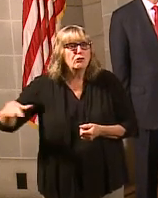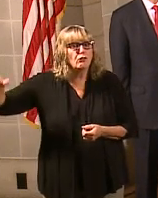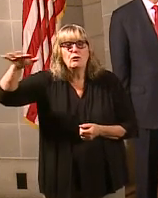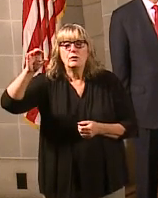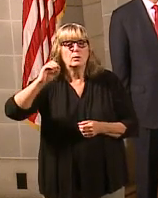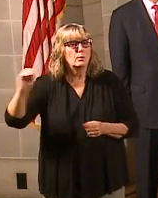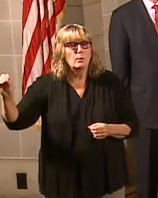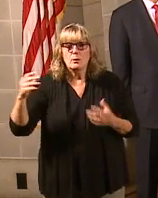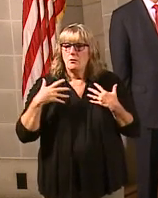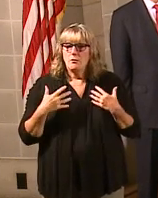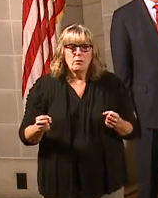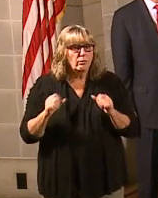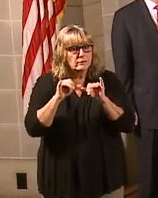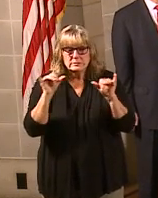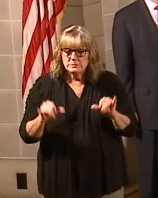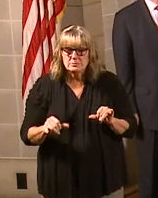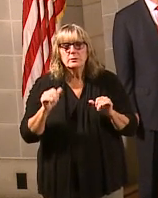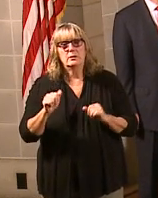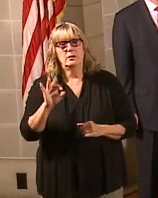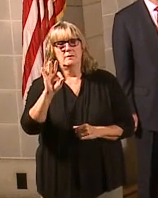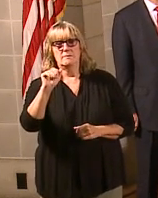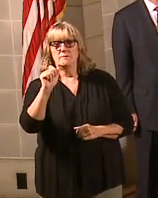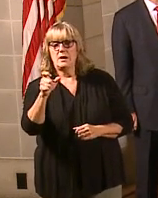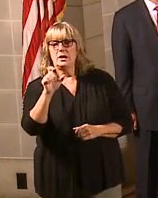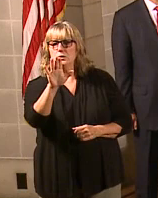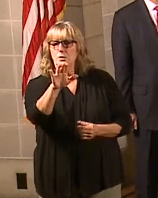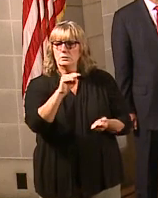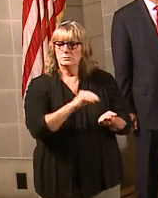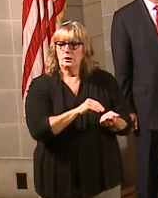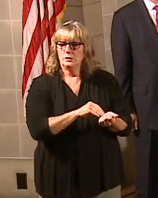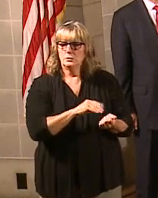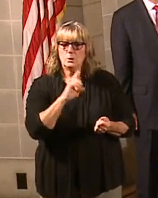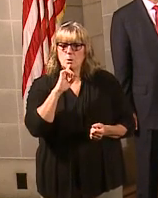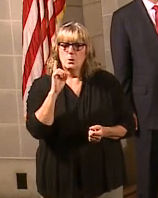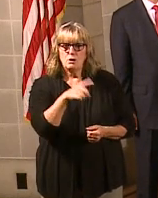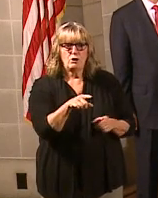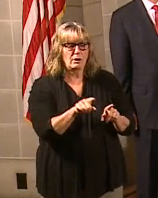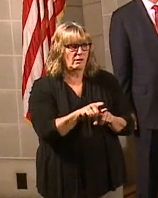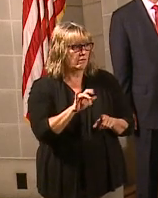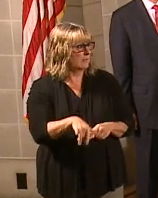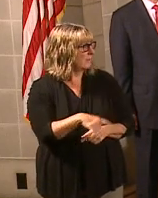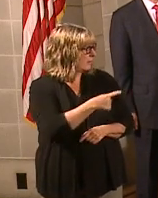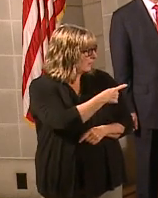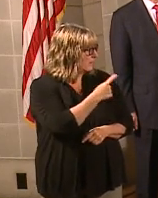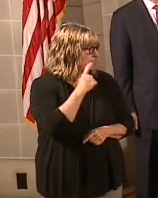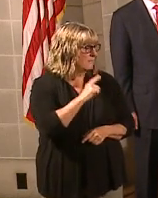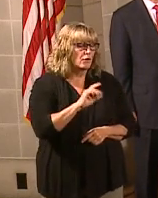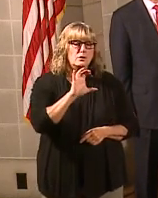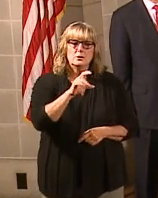THE HEALTH SYSTEM ITSELF. IF YOU ARE A PROVIDER OR OUT IN